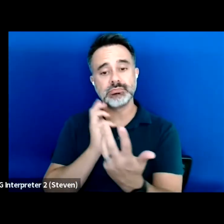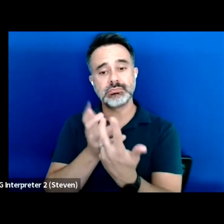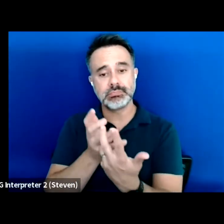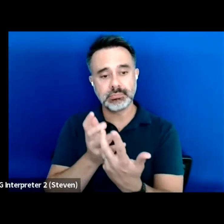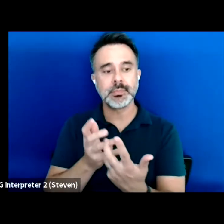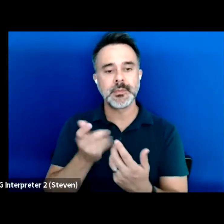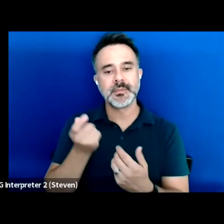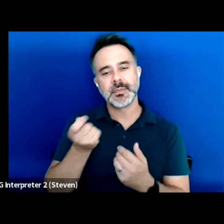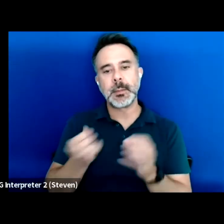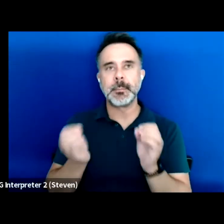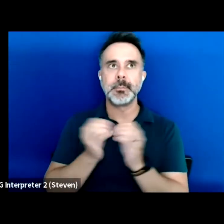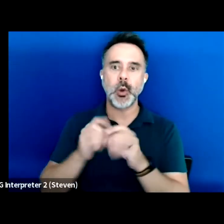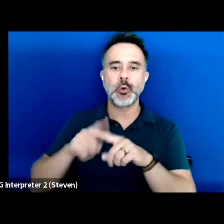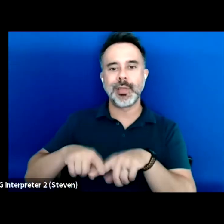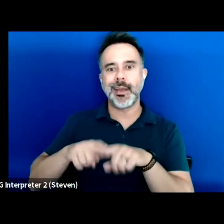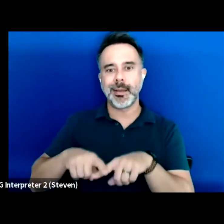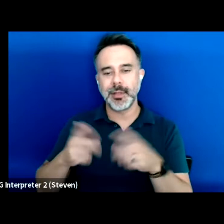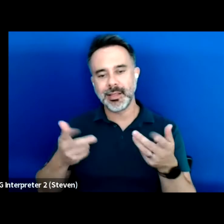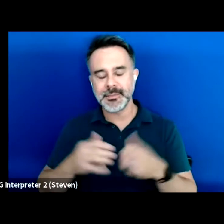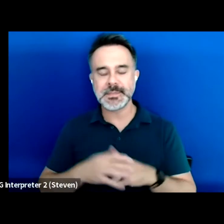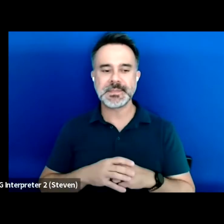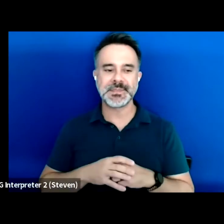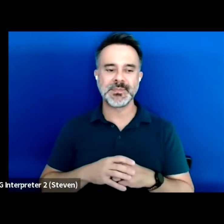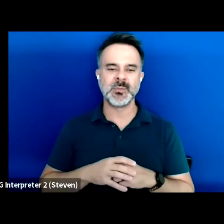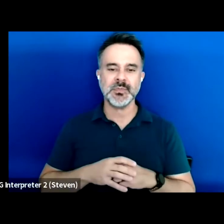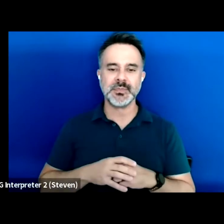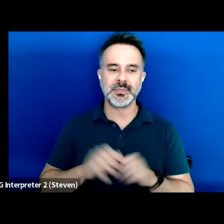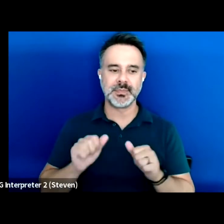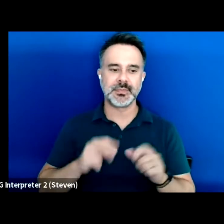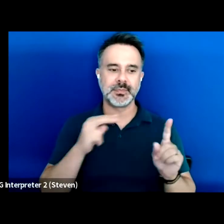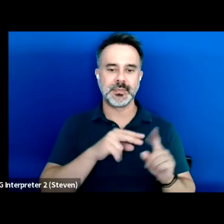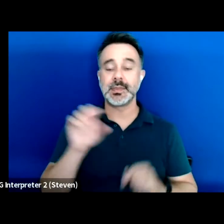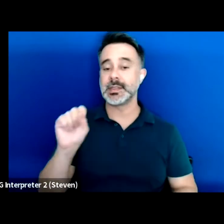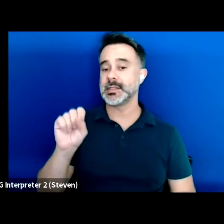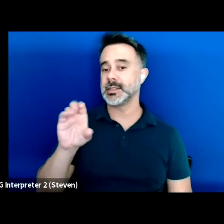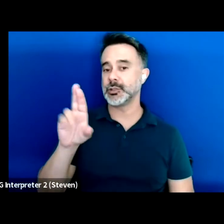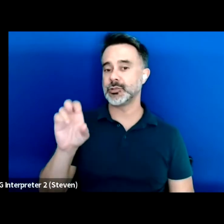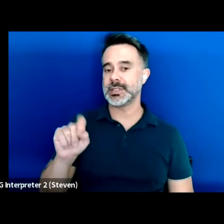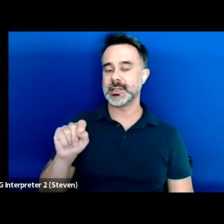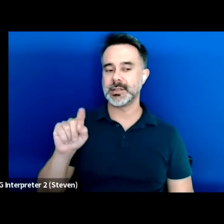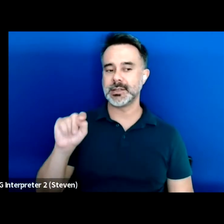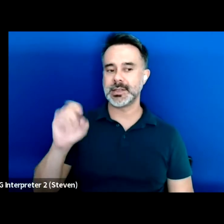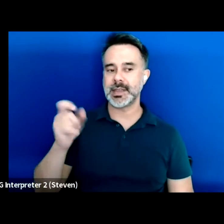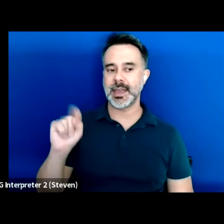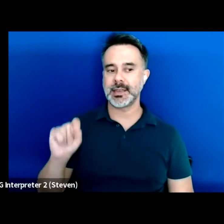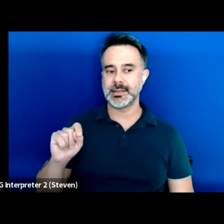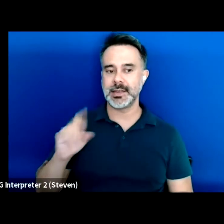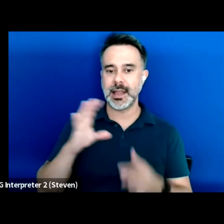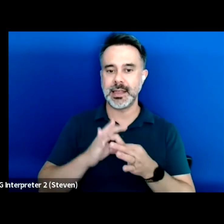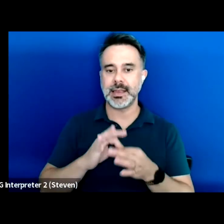to it afterwards once we clean it up. We are doing some live tweeting today.